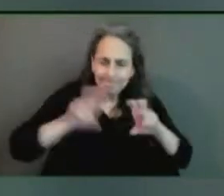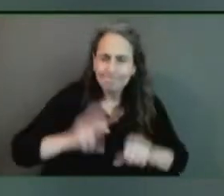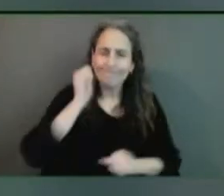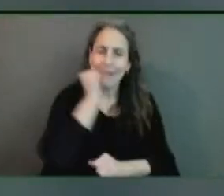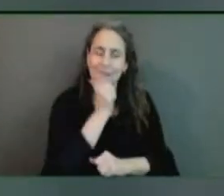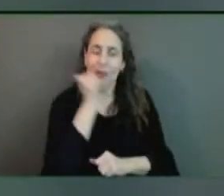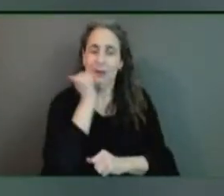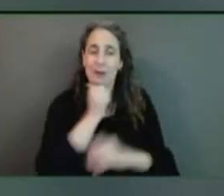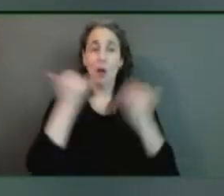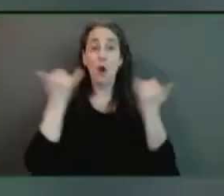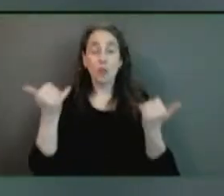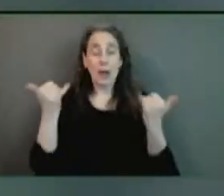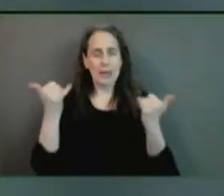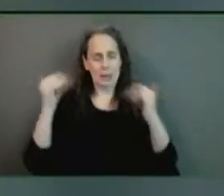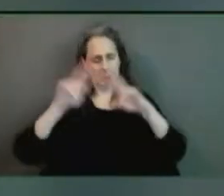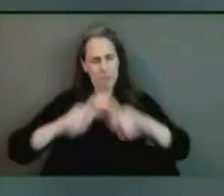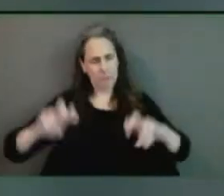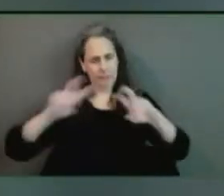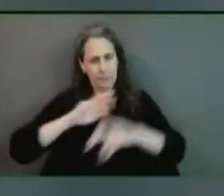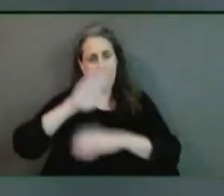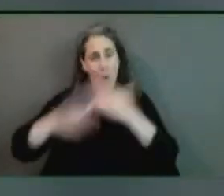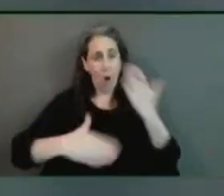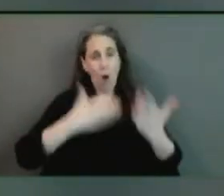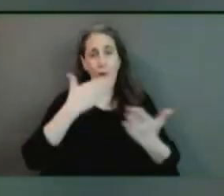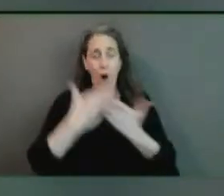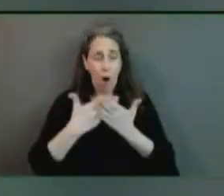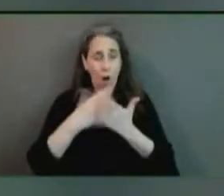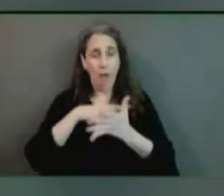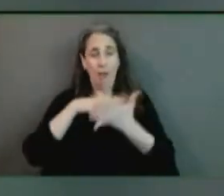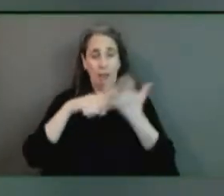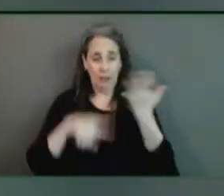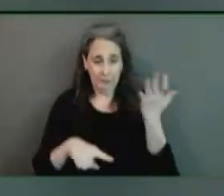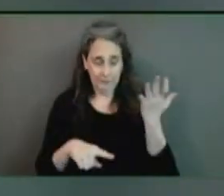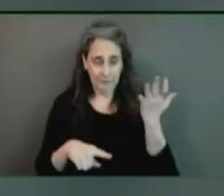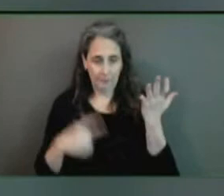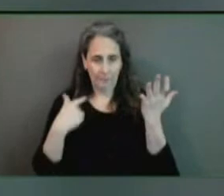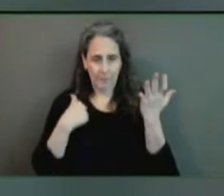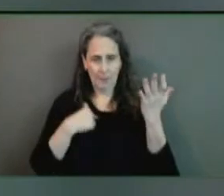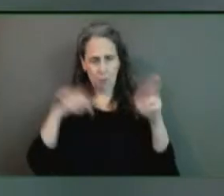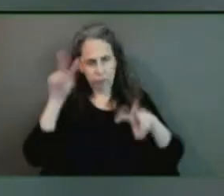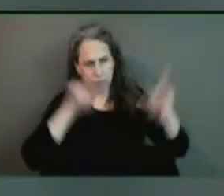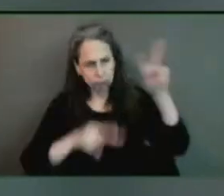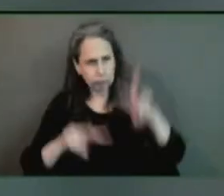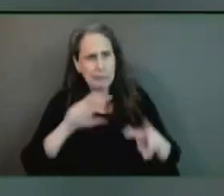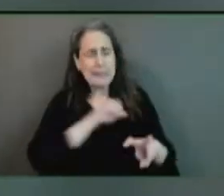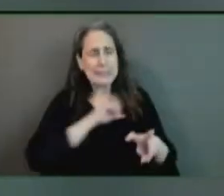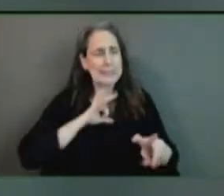measures on a daily basis. And right now we're assessing all of